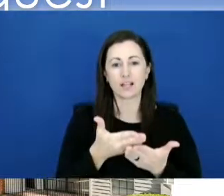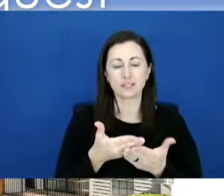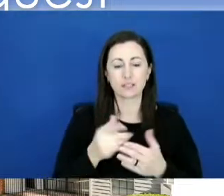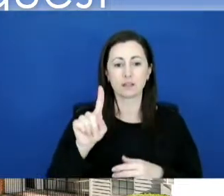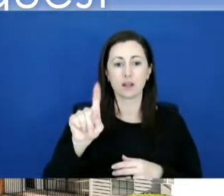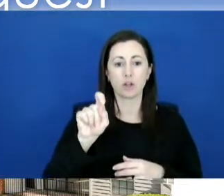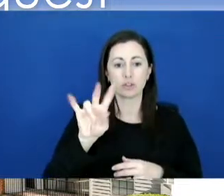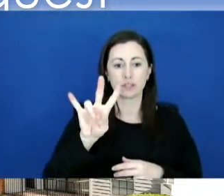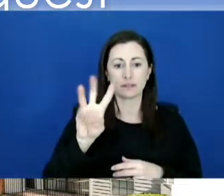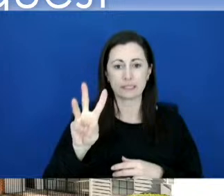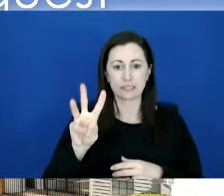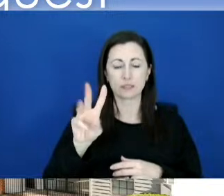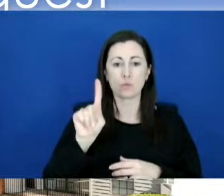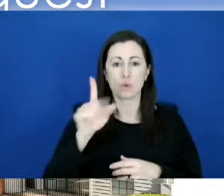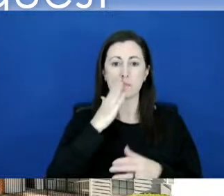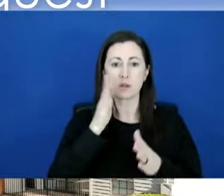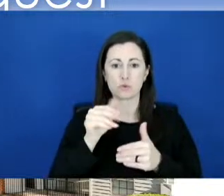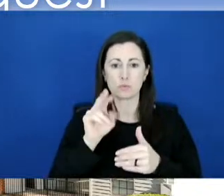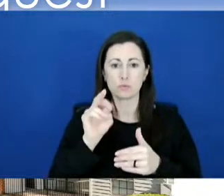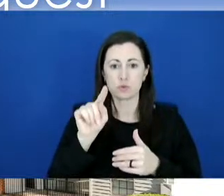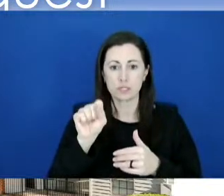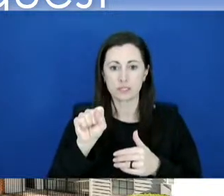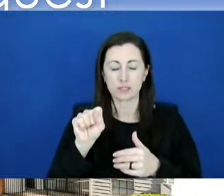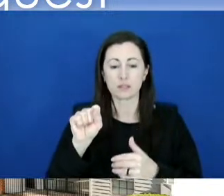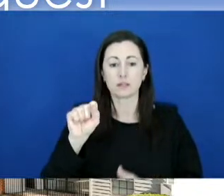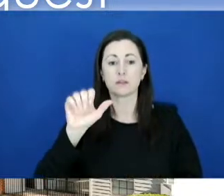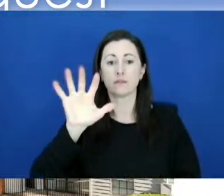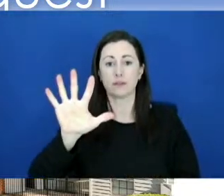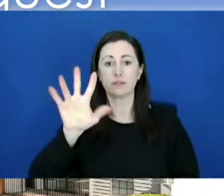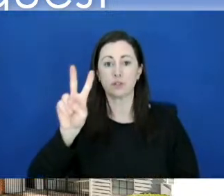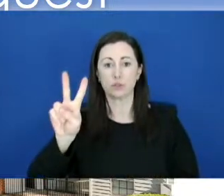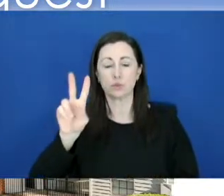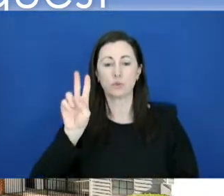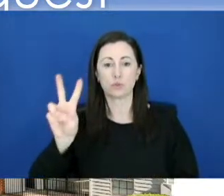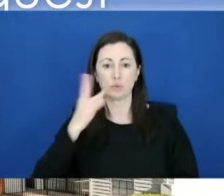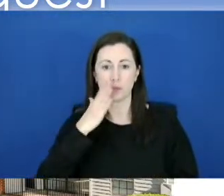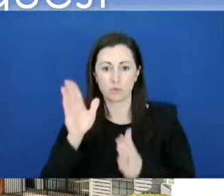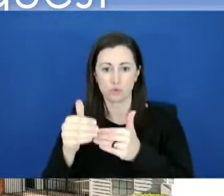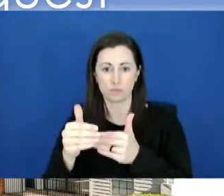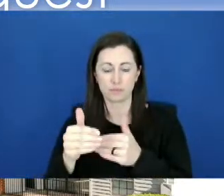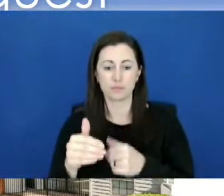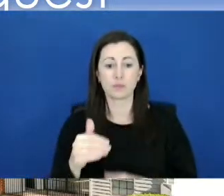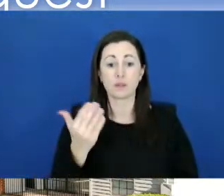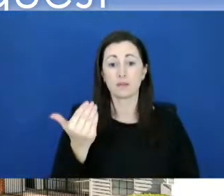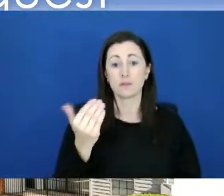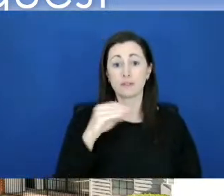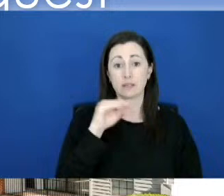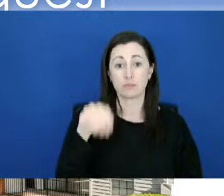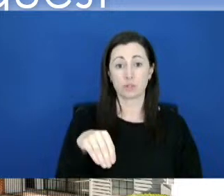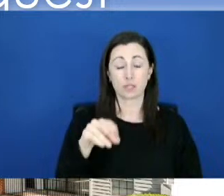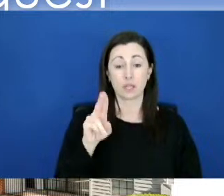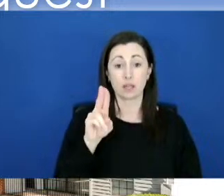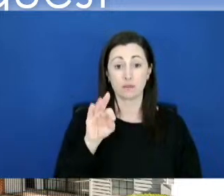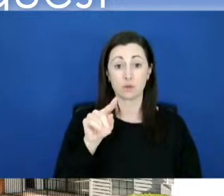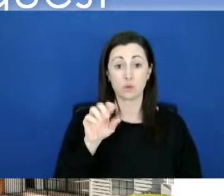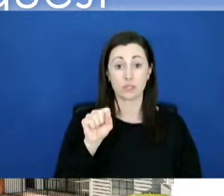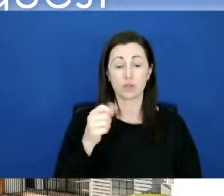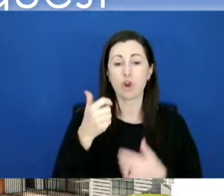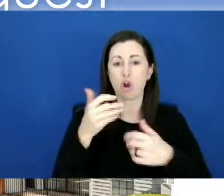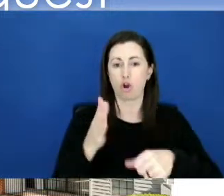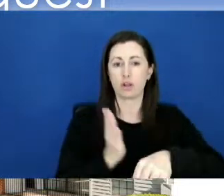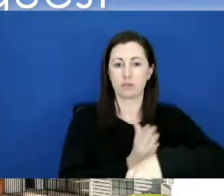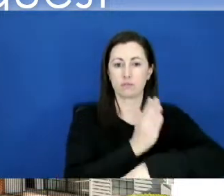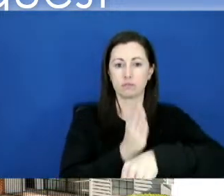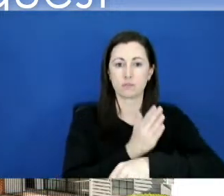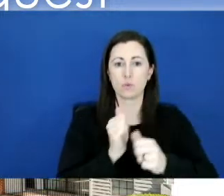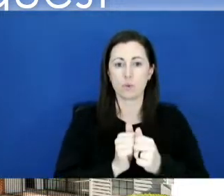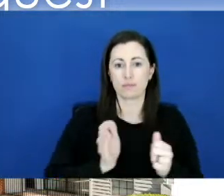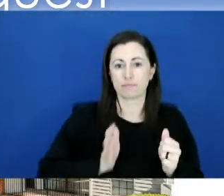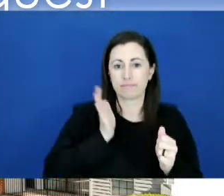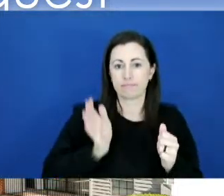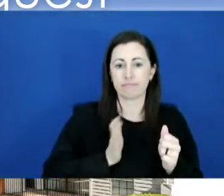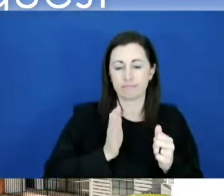JUST A FEW FACTS.